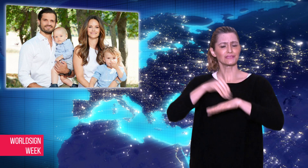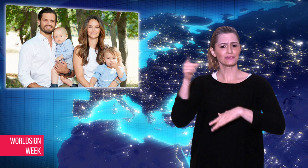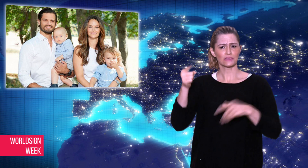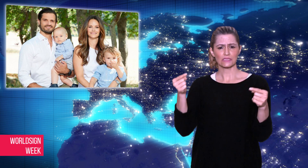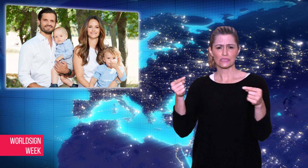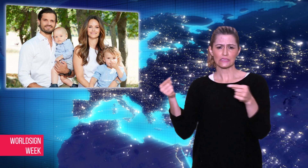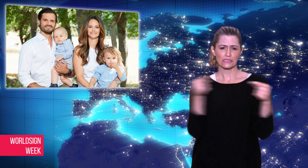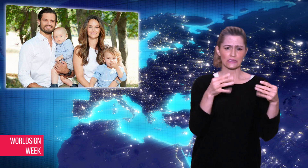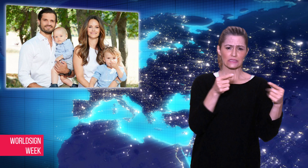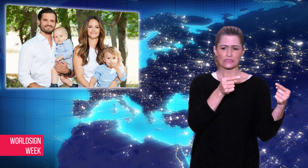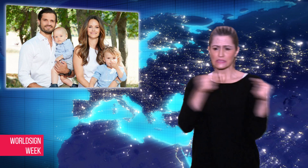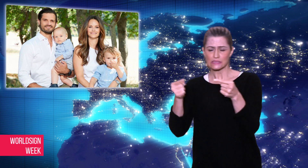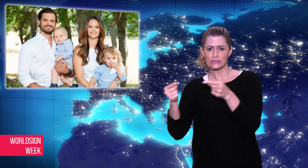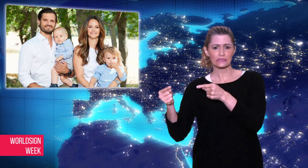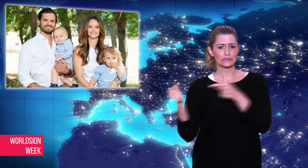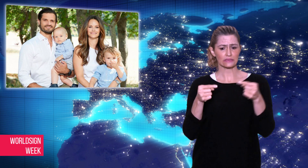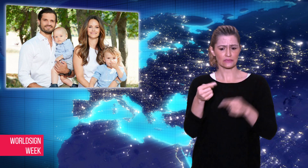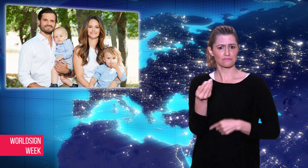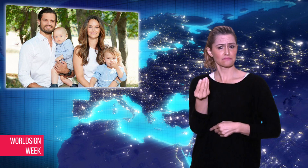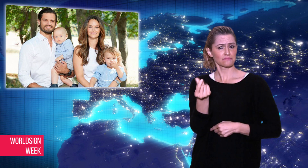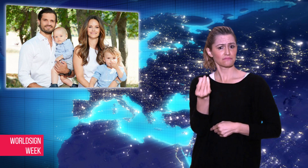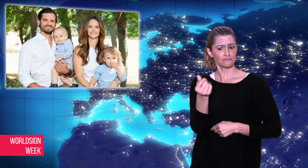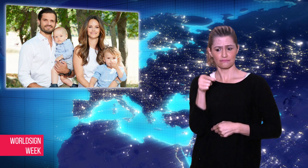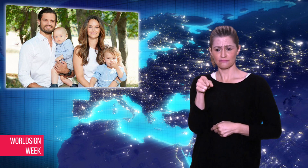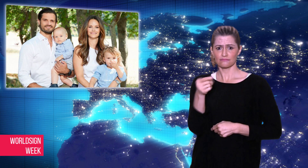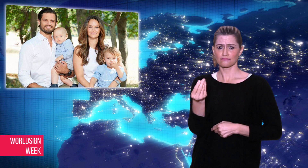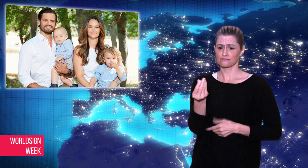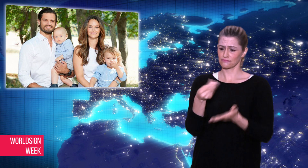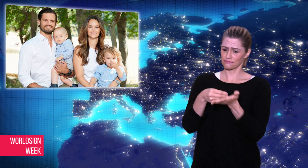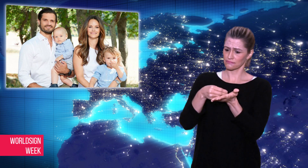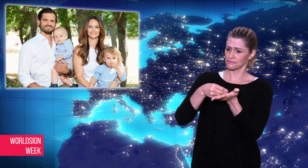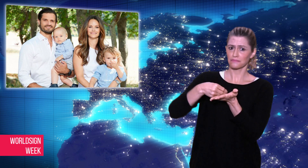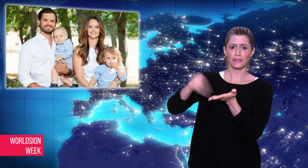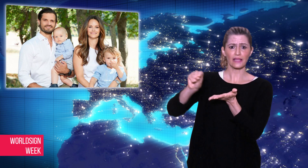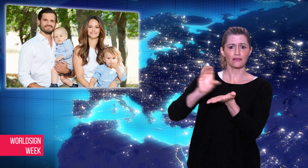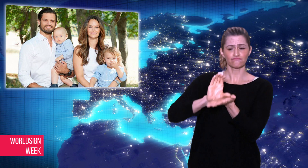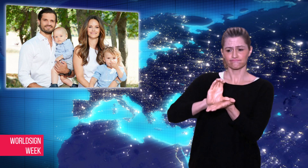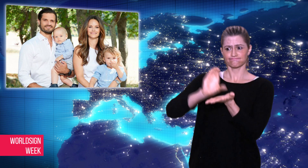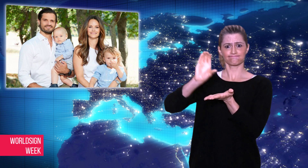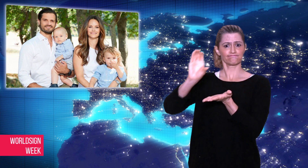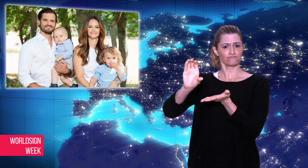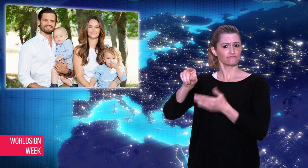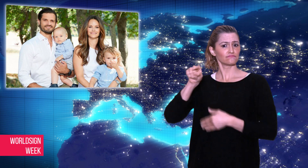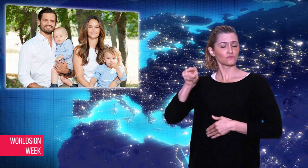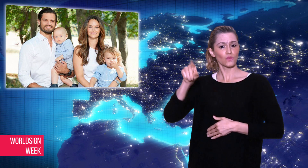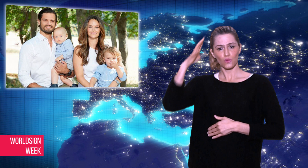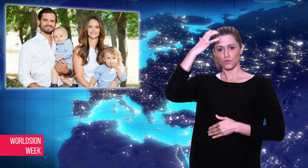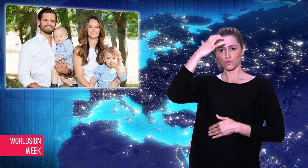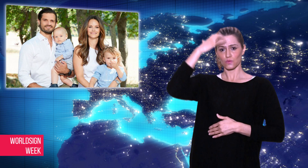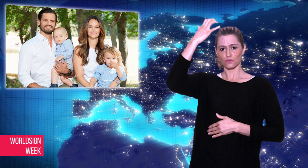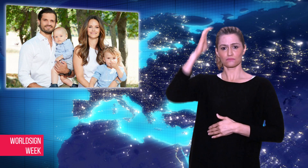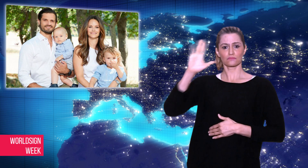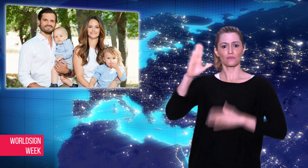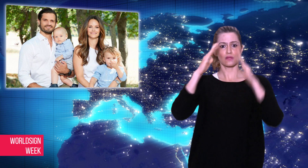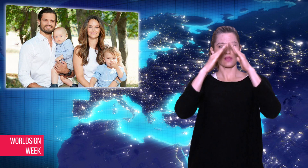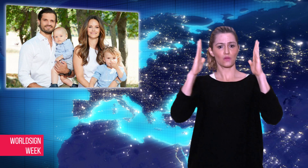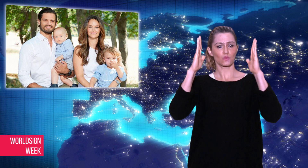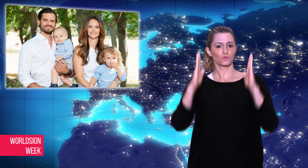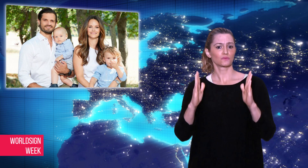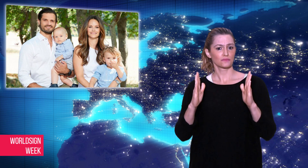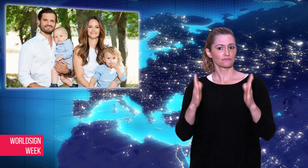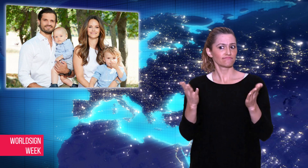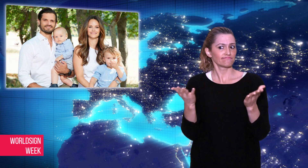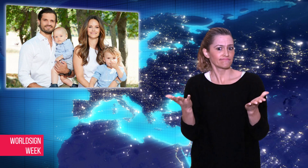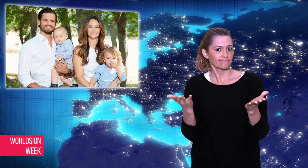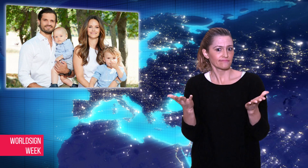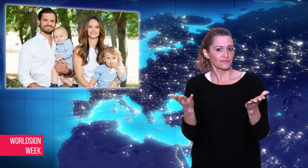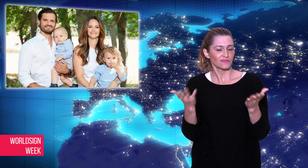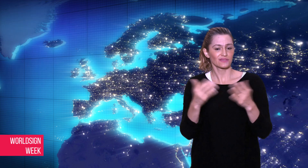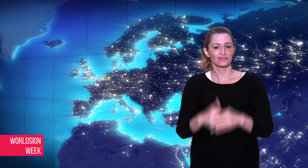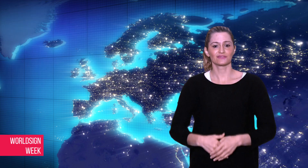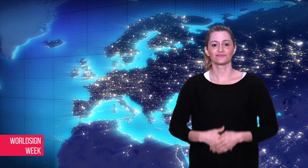about the funding of the royal house in Sweden.